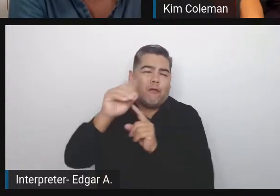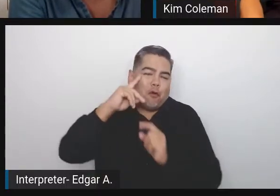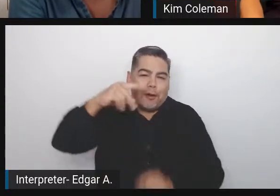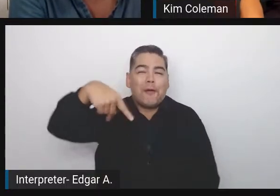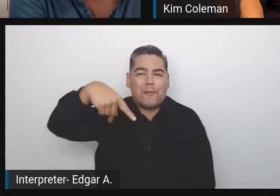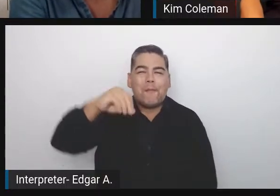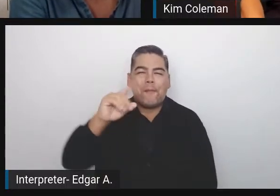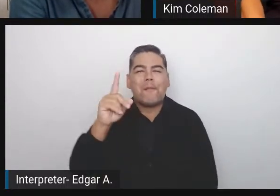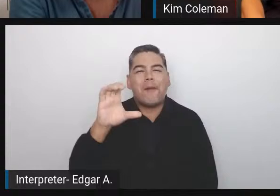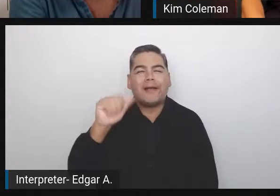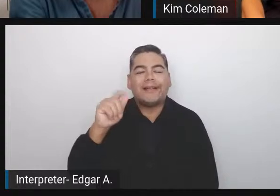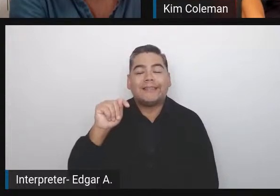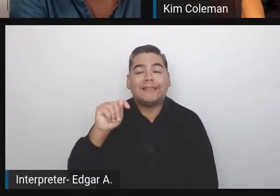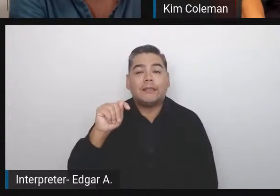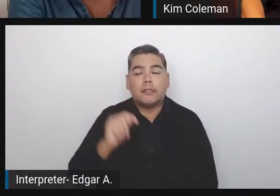Ole Guldberg: The podcast dimension is very audio.